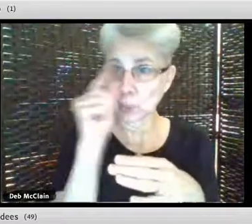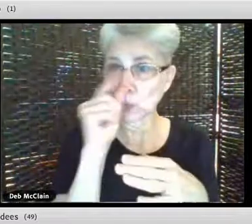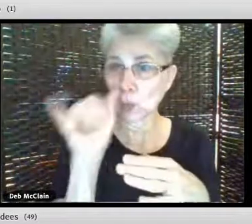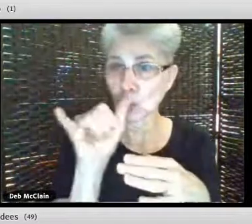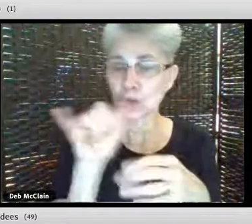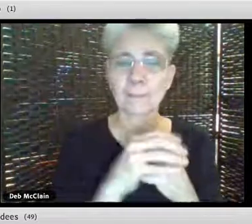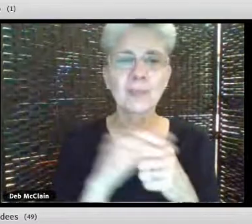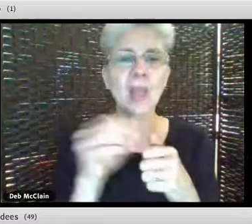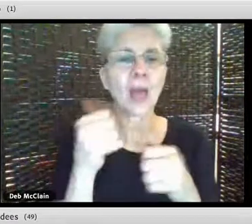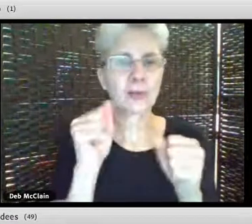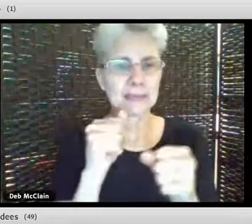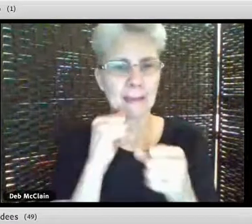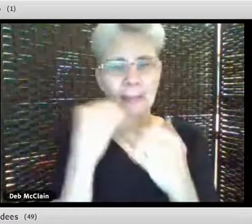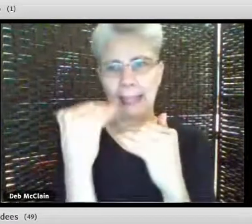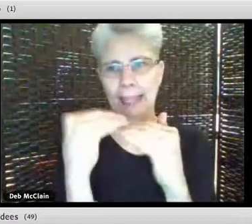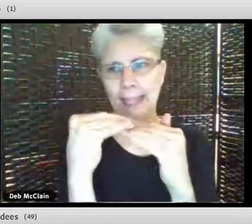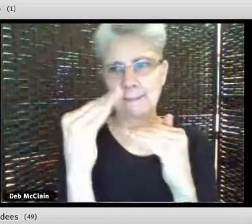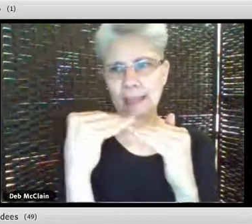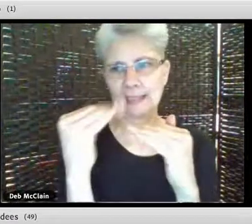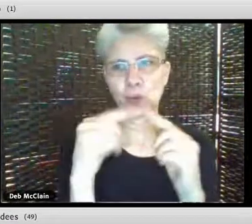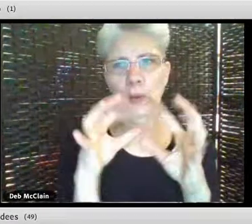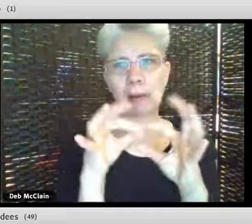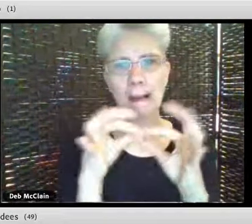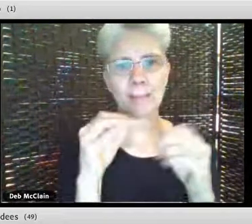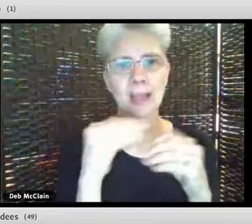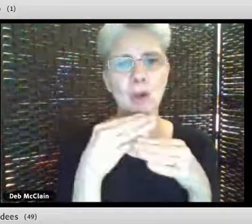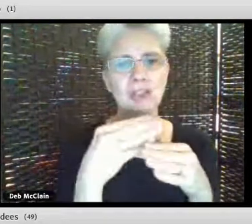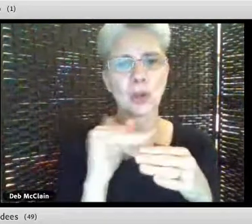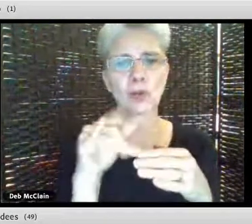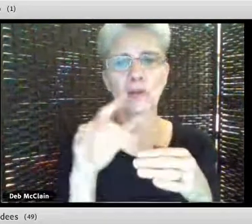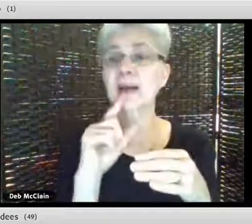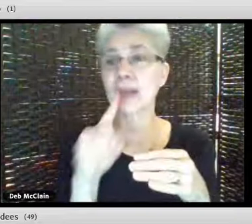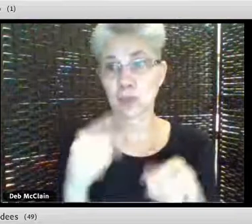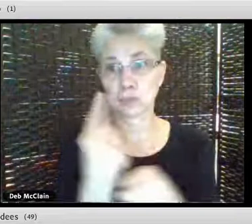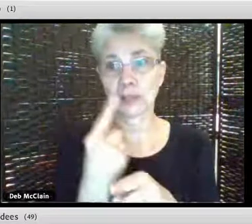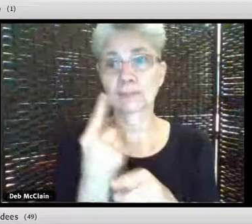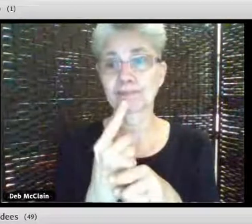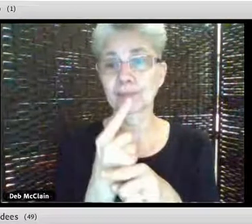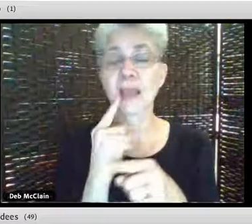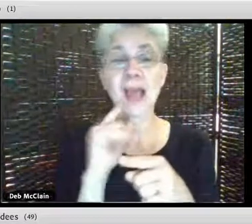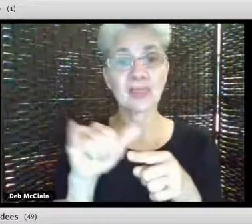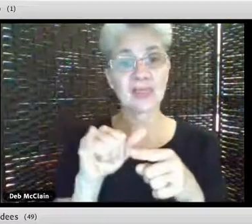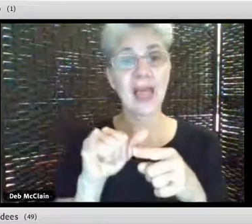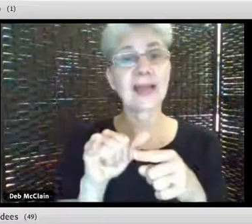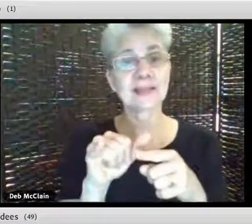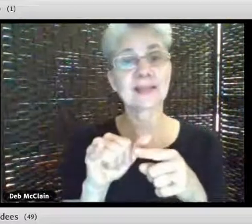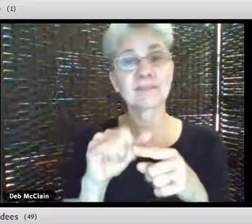Others can be limited to just commenting on sharing your files, absolutely, and like I said, that's a setting here.